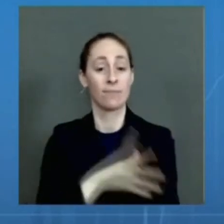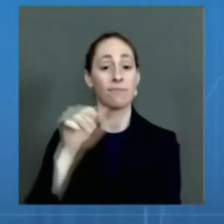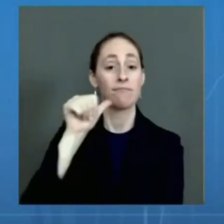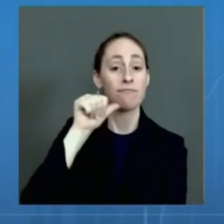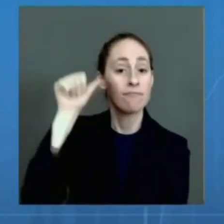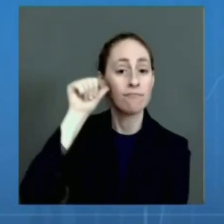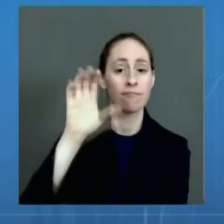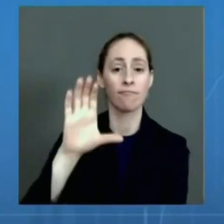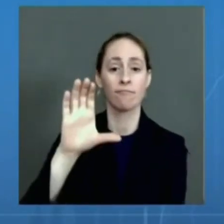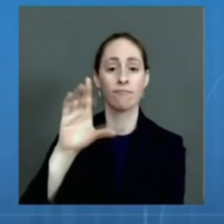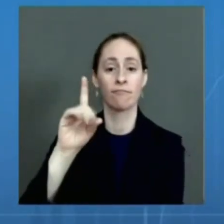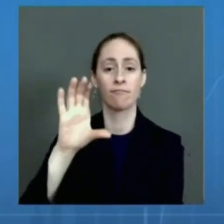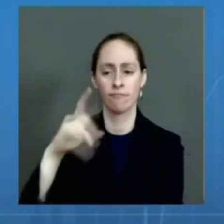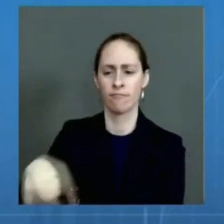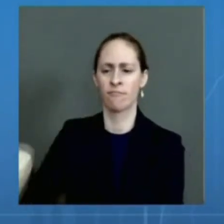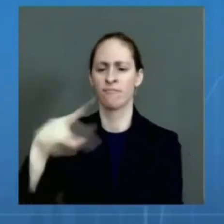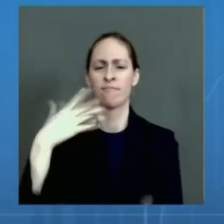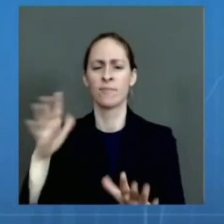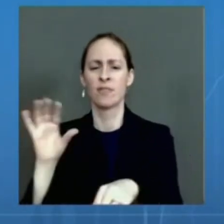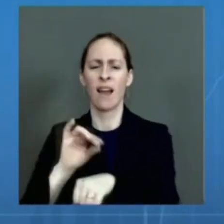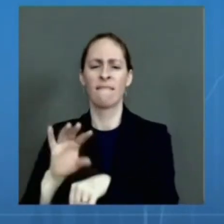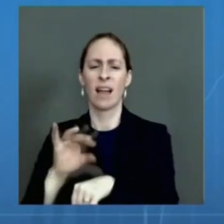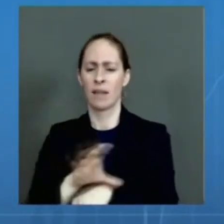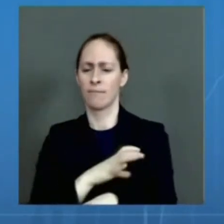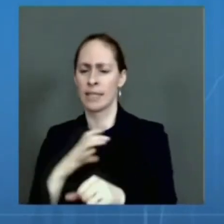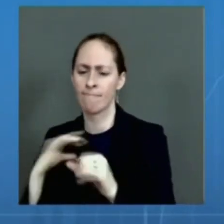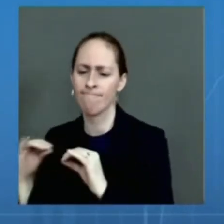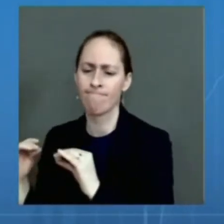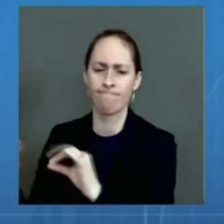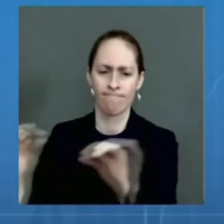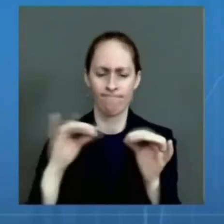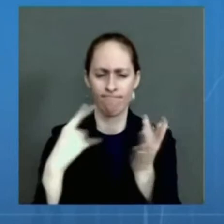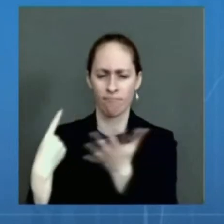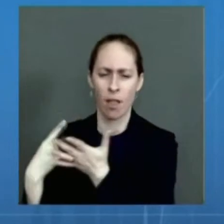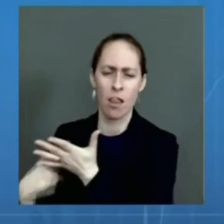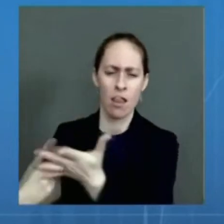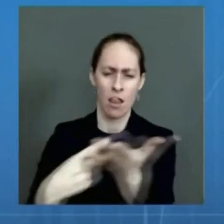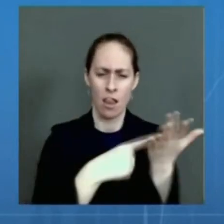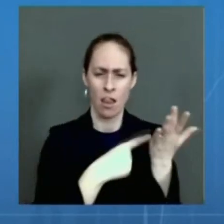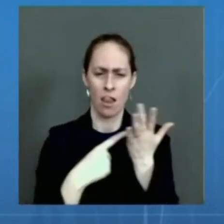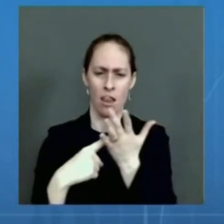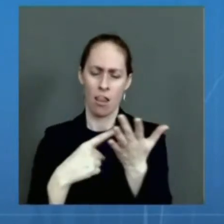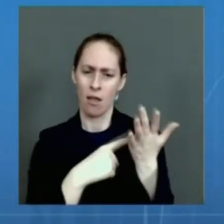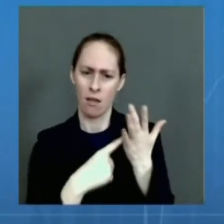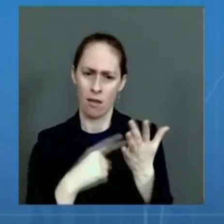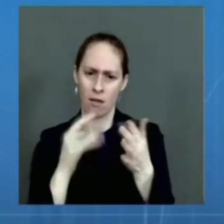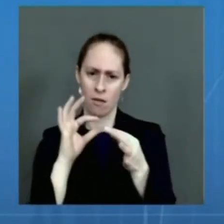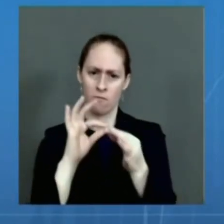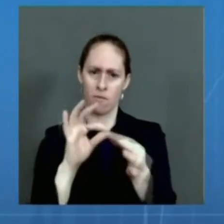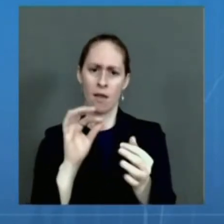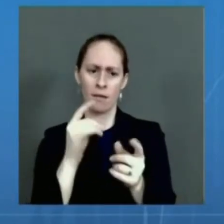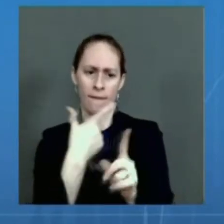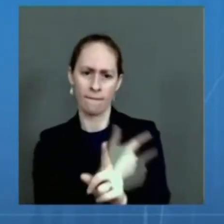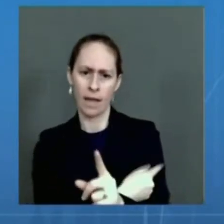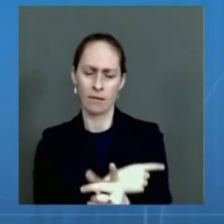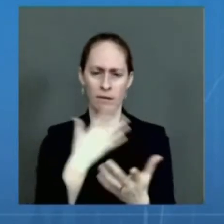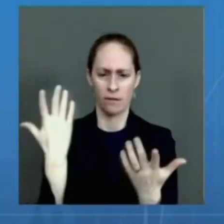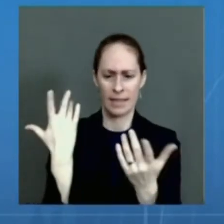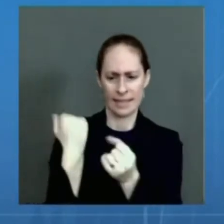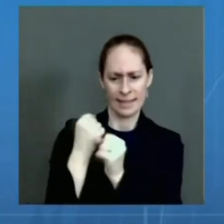JUST YESTERDAY, CDC'S ADVISORY COMMITTEE ON IMMUNIZEATION PRACTICES MET TO DISCUSS NEW